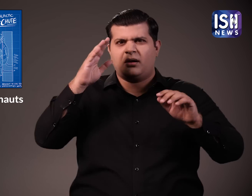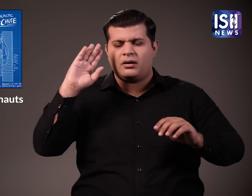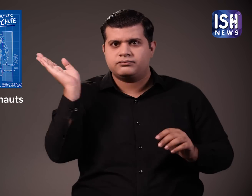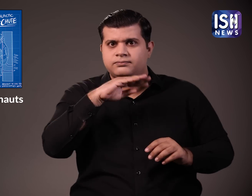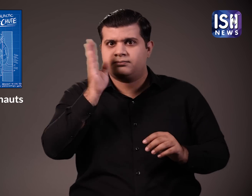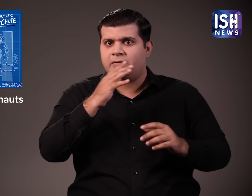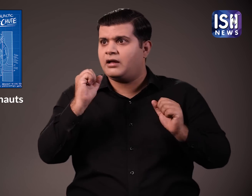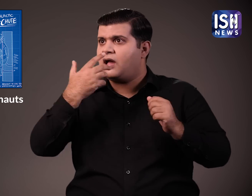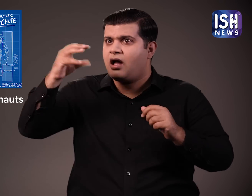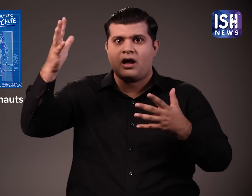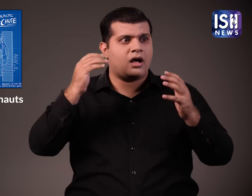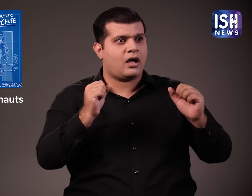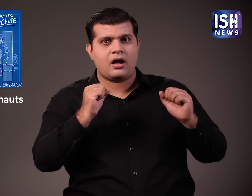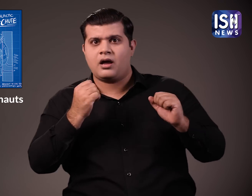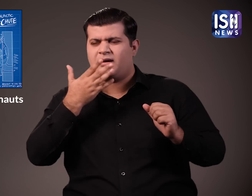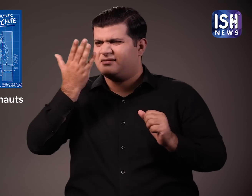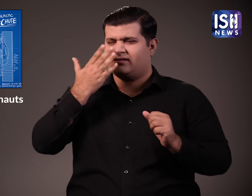It will be difficult to clean it up in space.